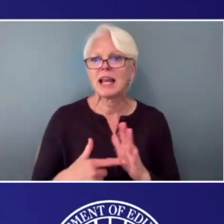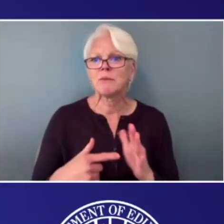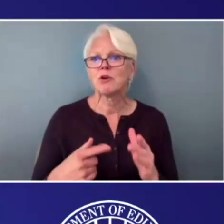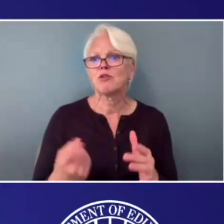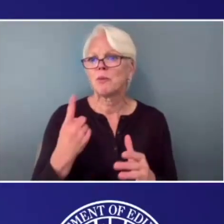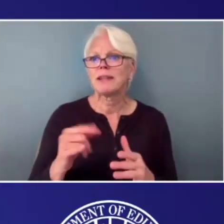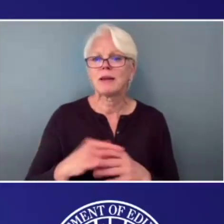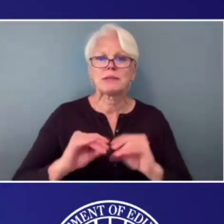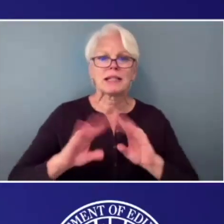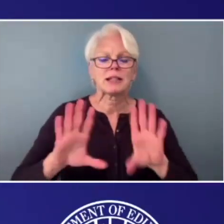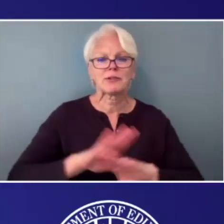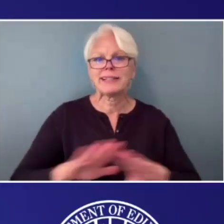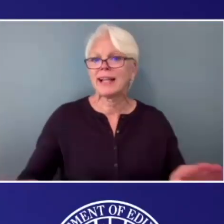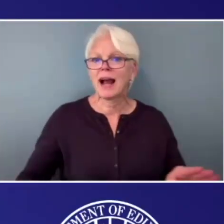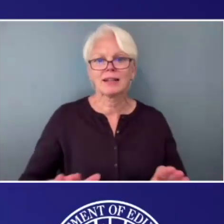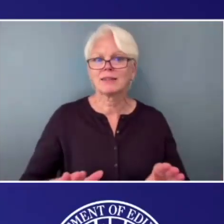degree. It was a master's degree program.